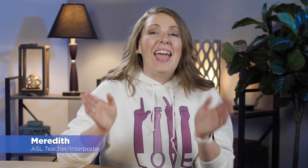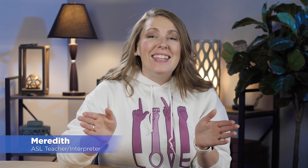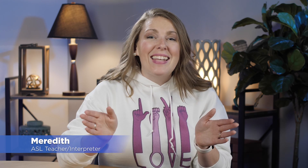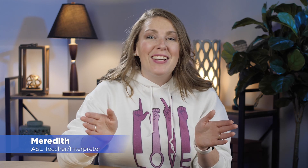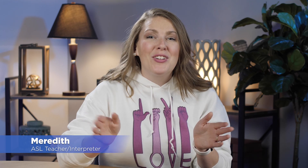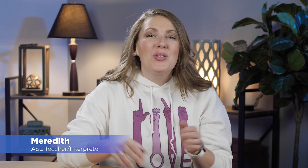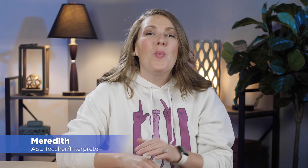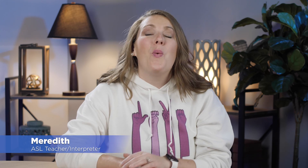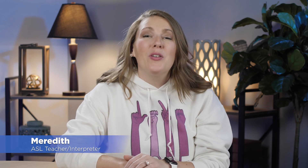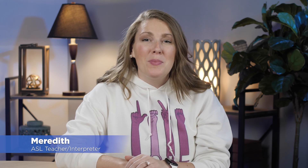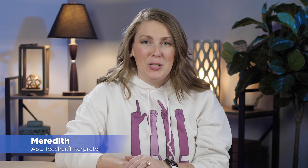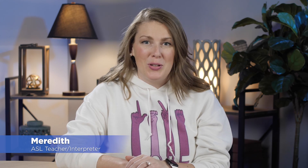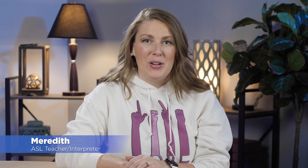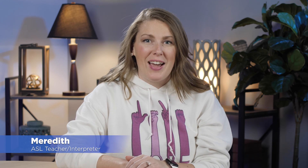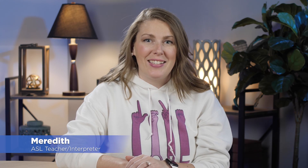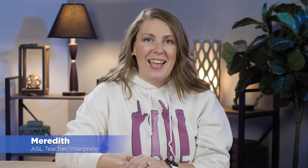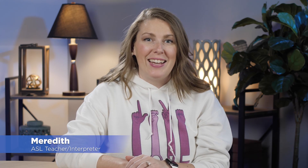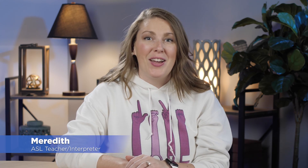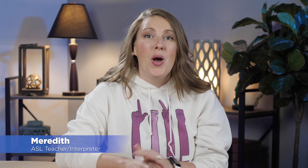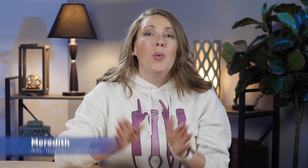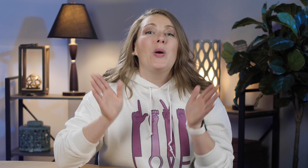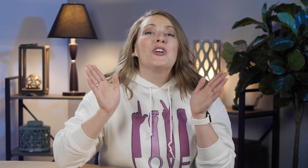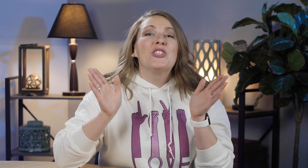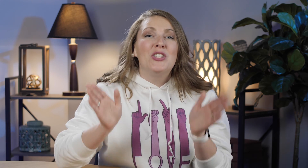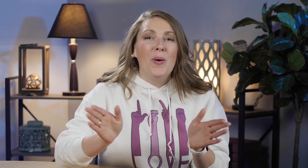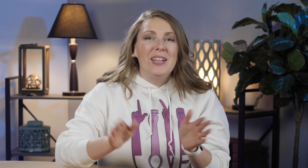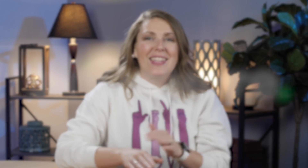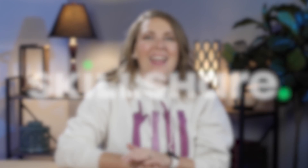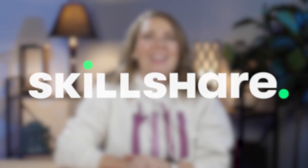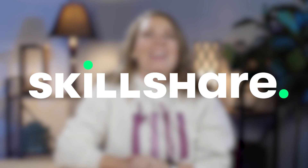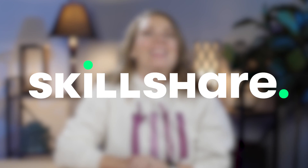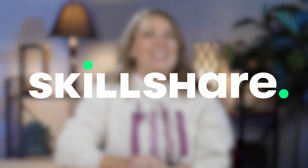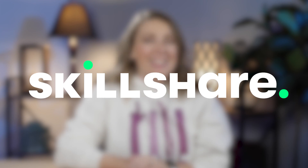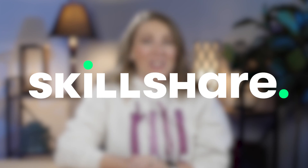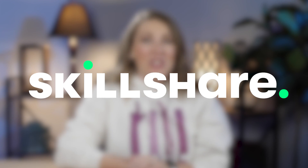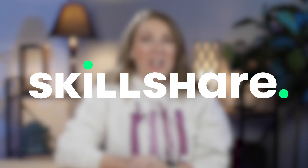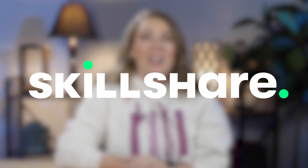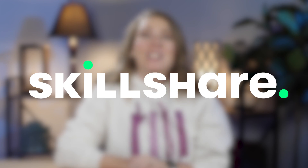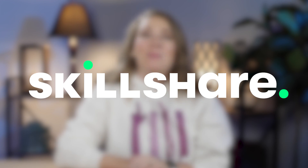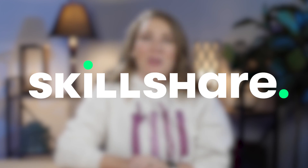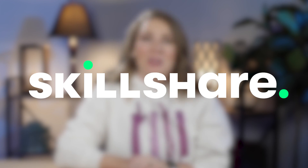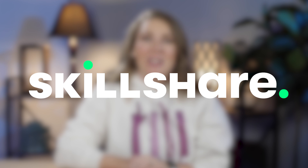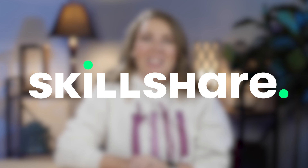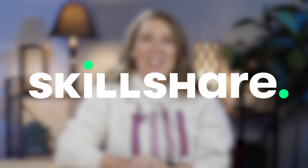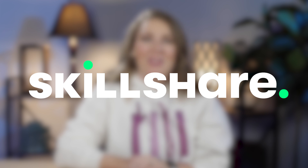Hey signers! Welcome to Learn How to Sign. We are so excited that Skillshare is sponsoring today's